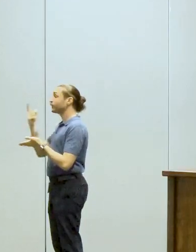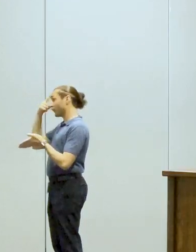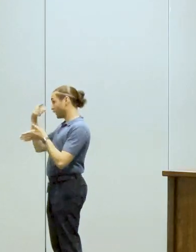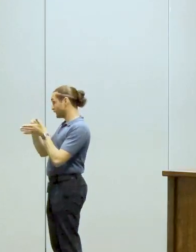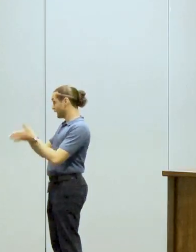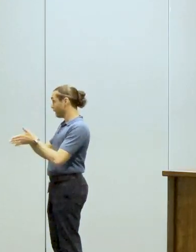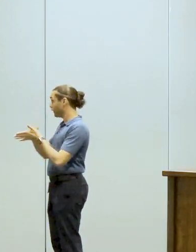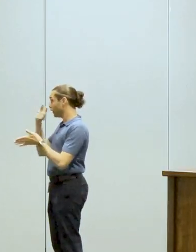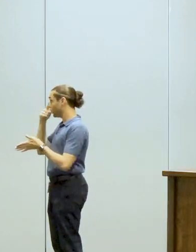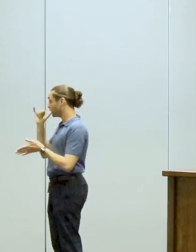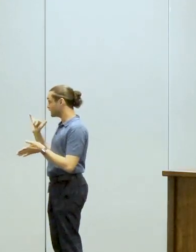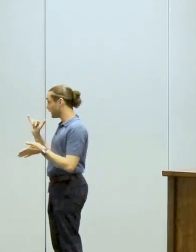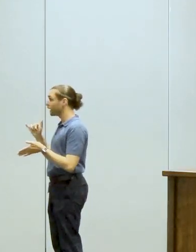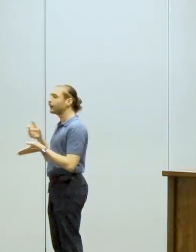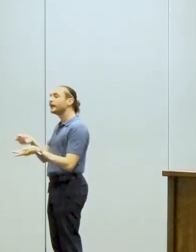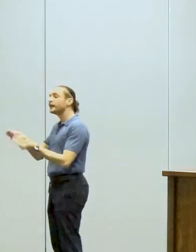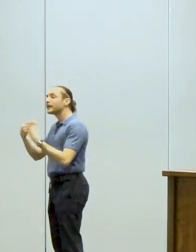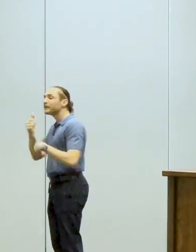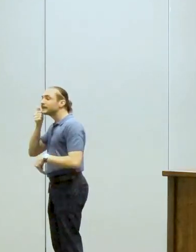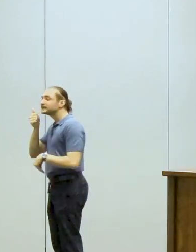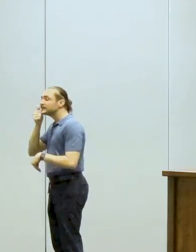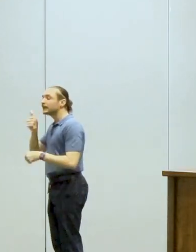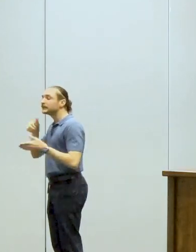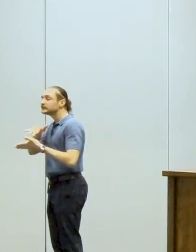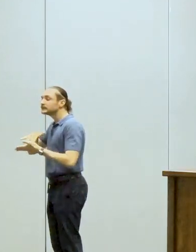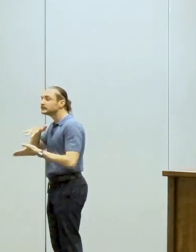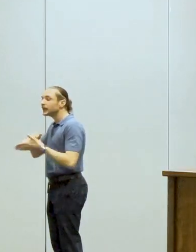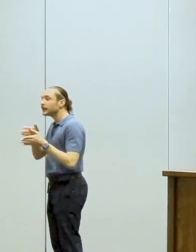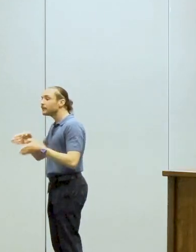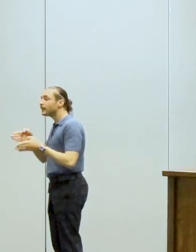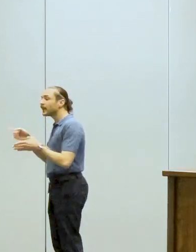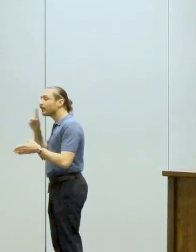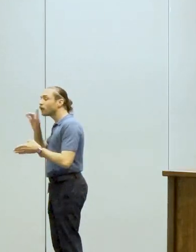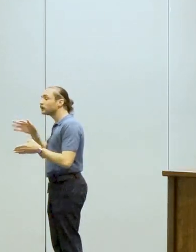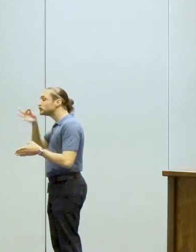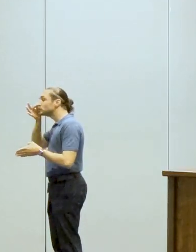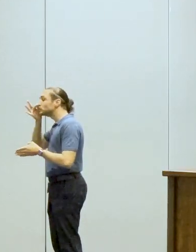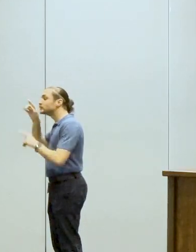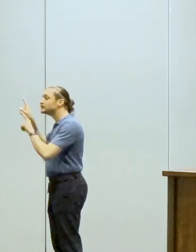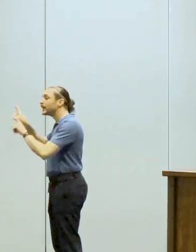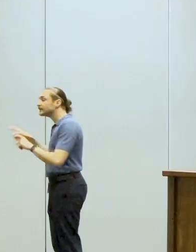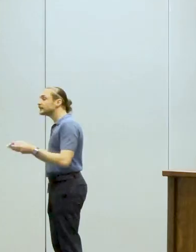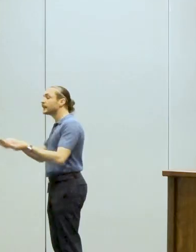a daily study plan for my upcoming test and include breaks every 30 minutes as well as a break for lunch. Right Time